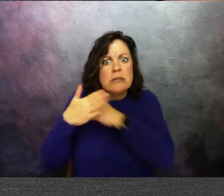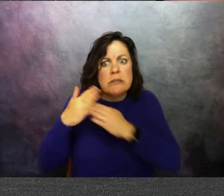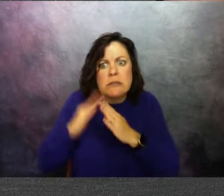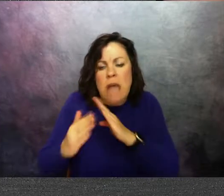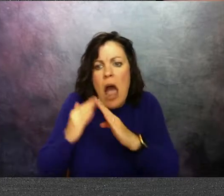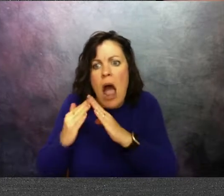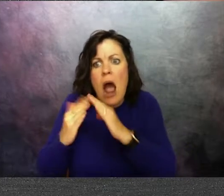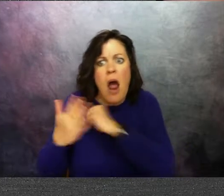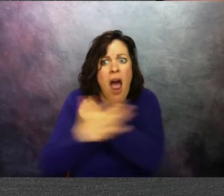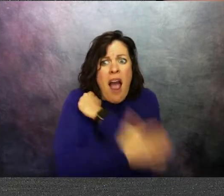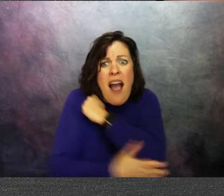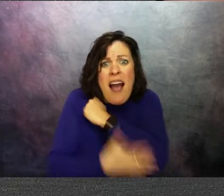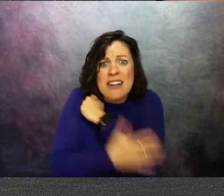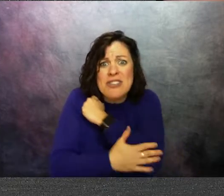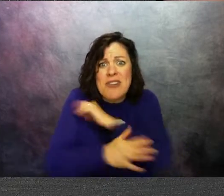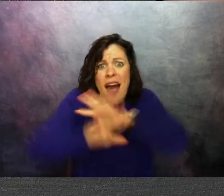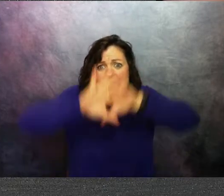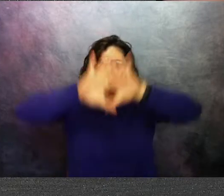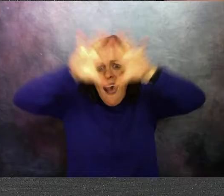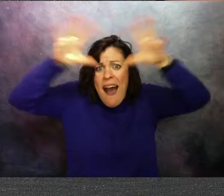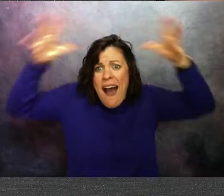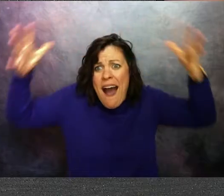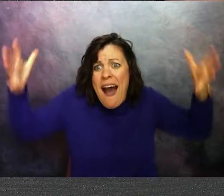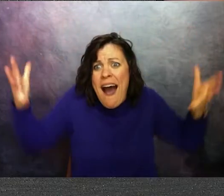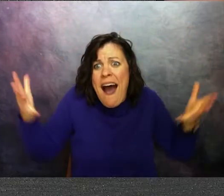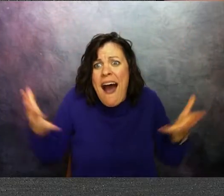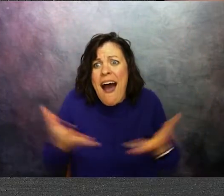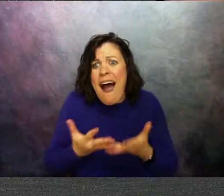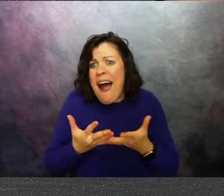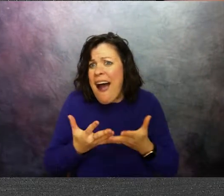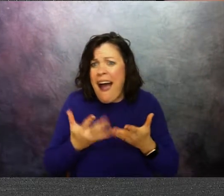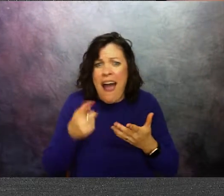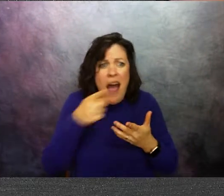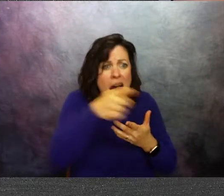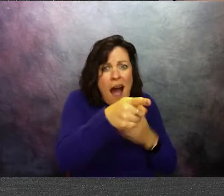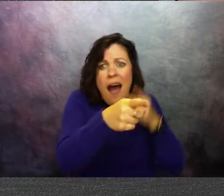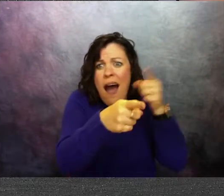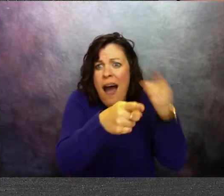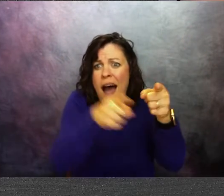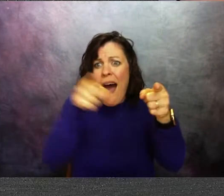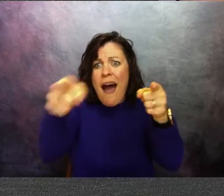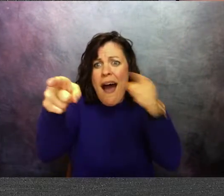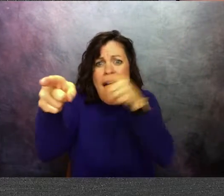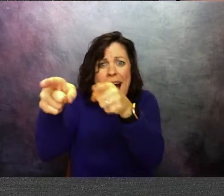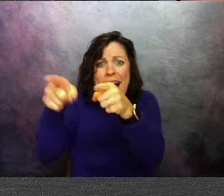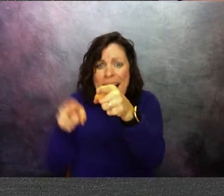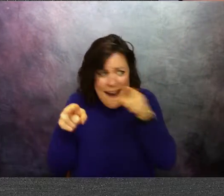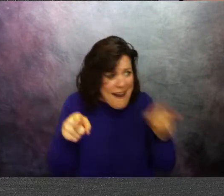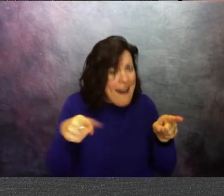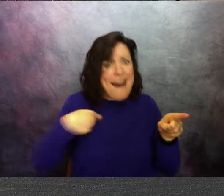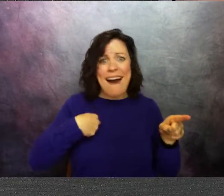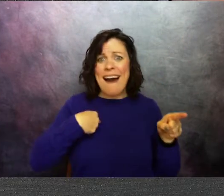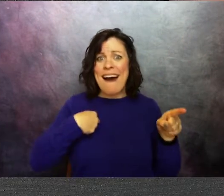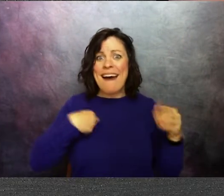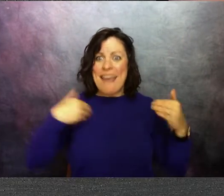all over the world. Everybody has their own special place on the map.